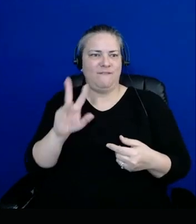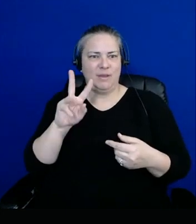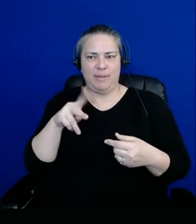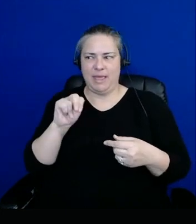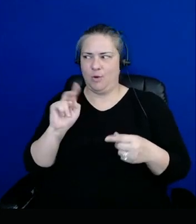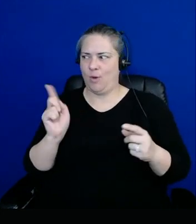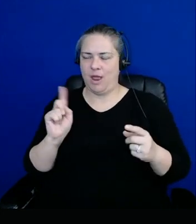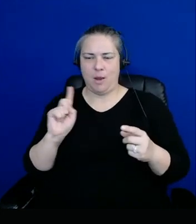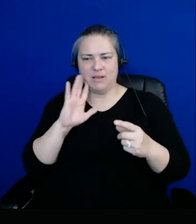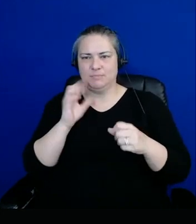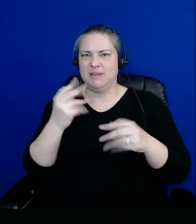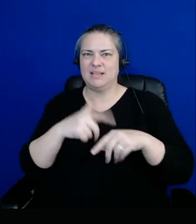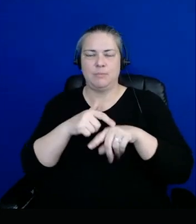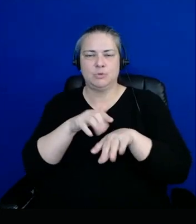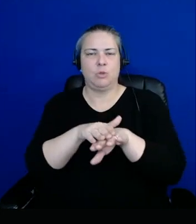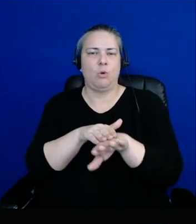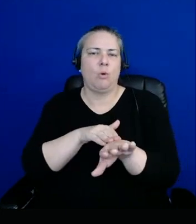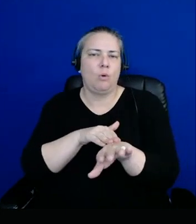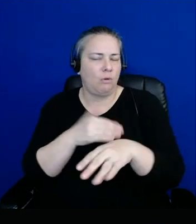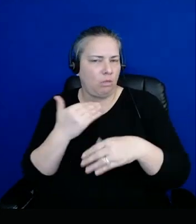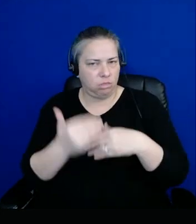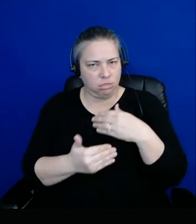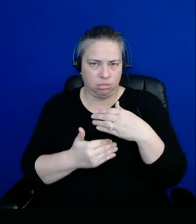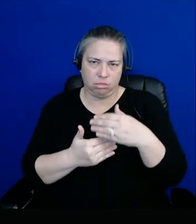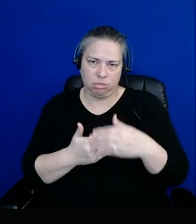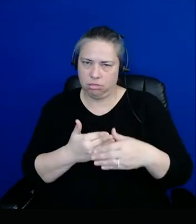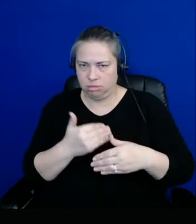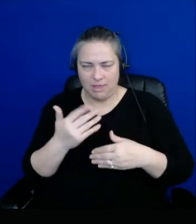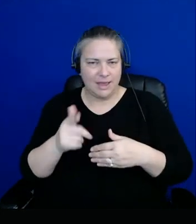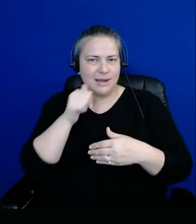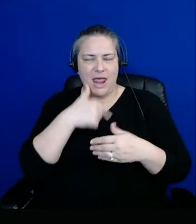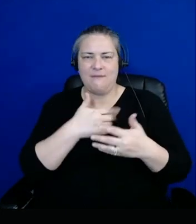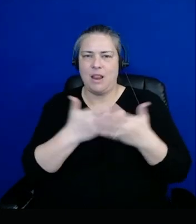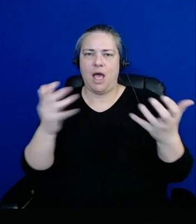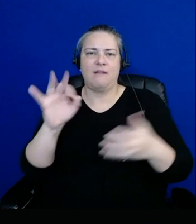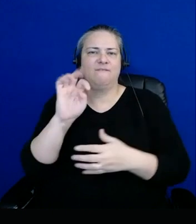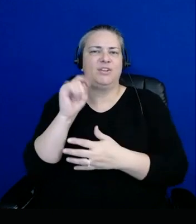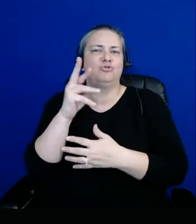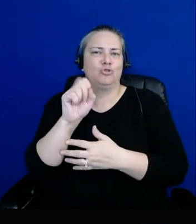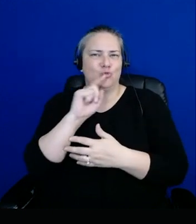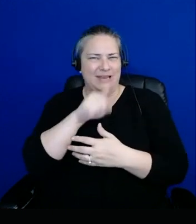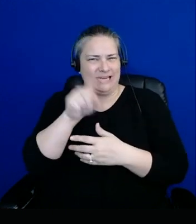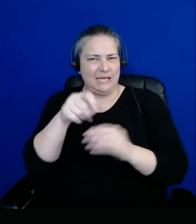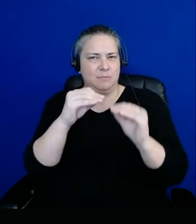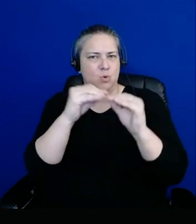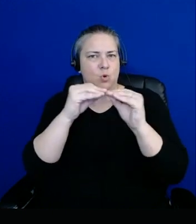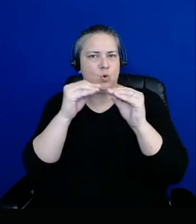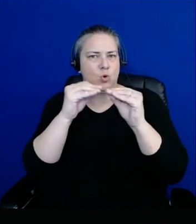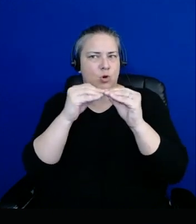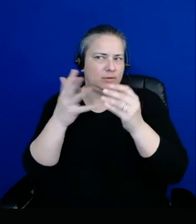oftentimes they're slow, or they're not as feature rich as they need for their own studios.